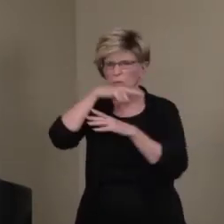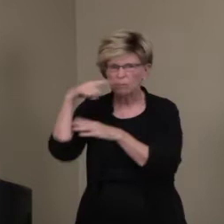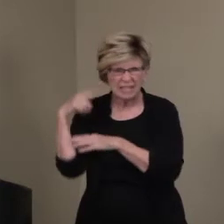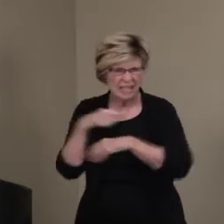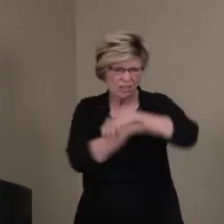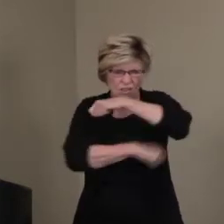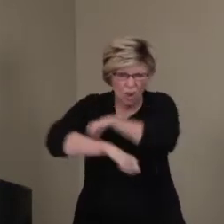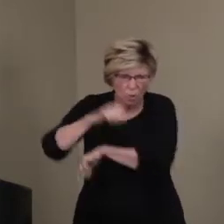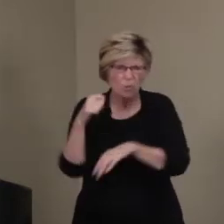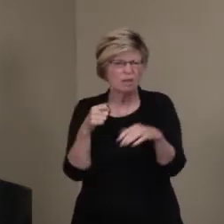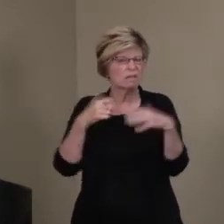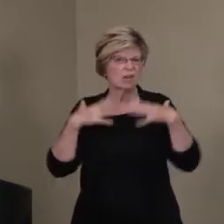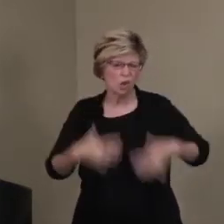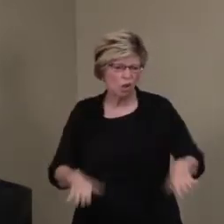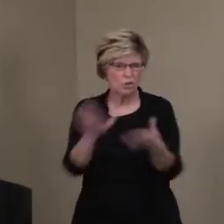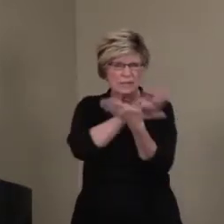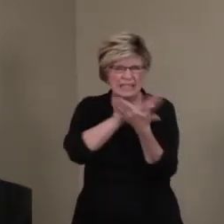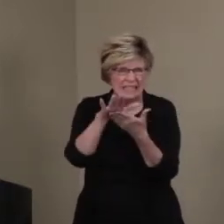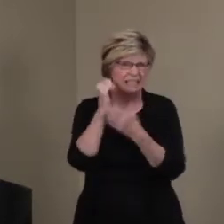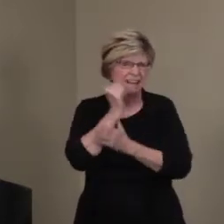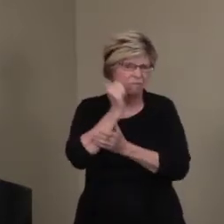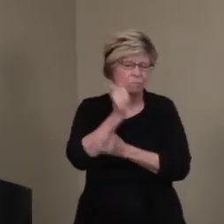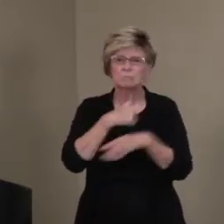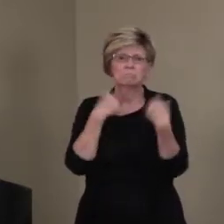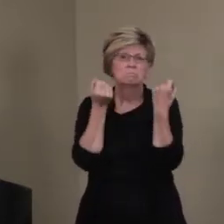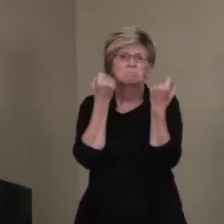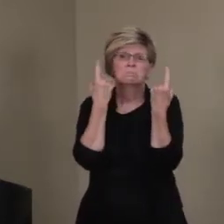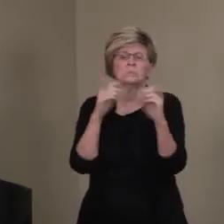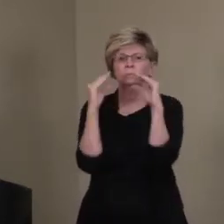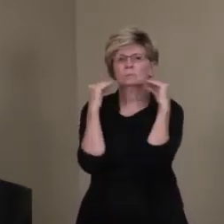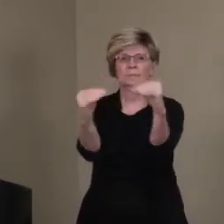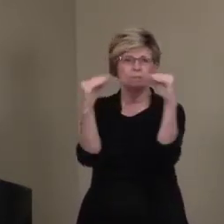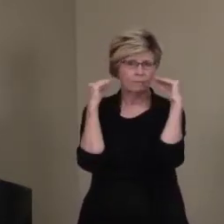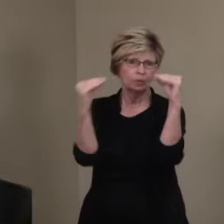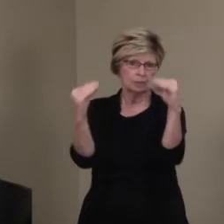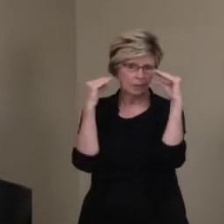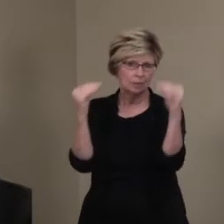with shampooing or brushing my teeth or deodorizing and other grooming that they